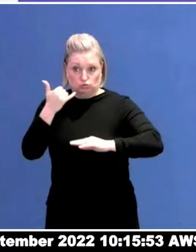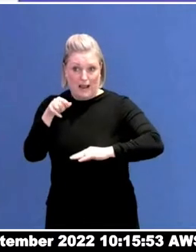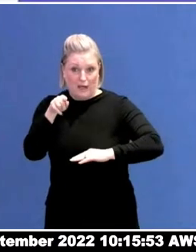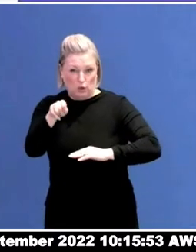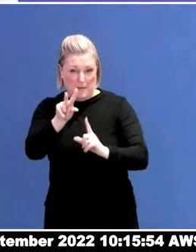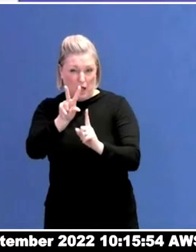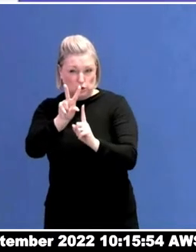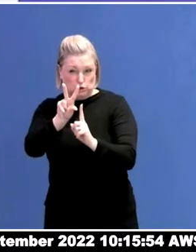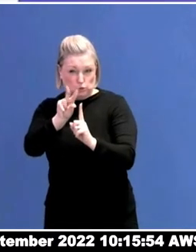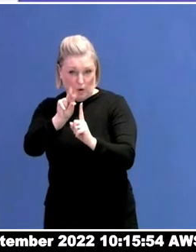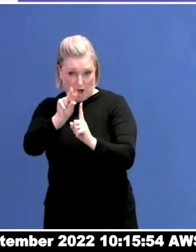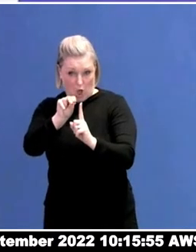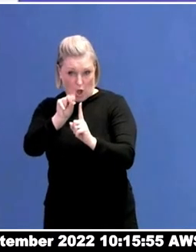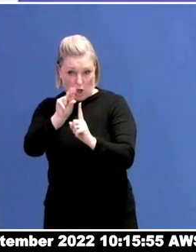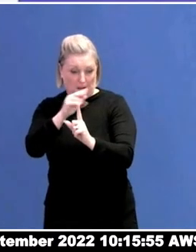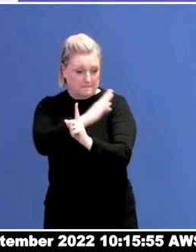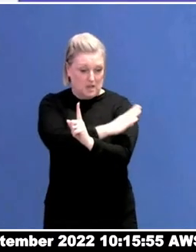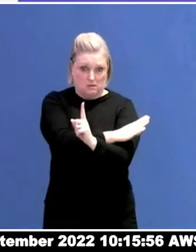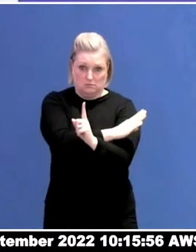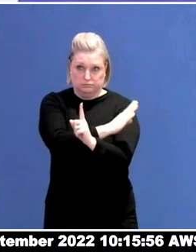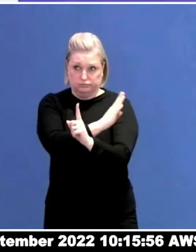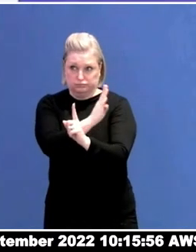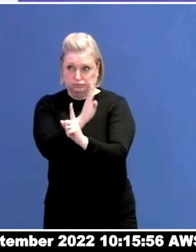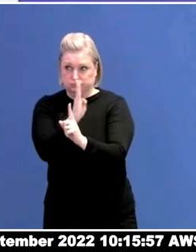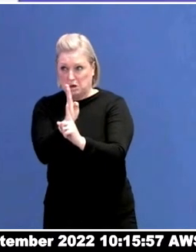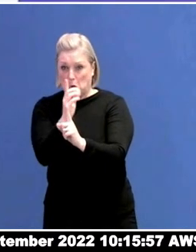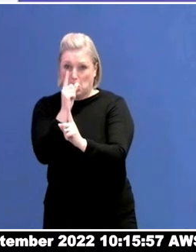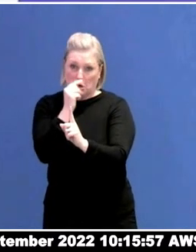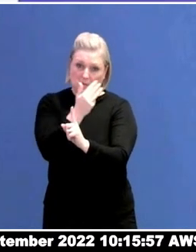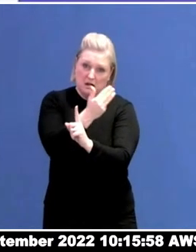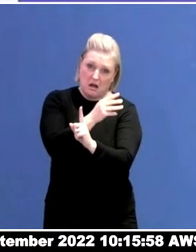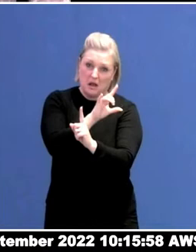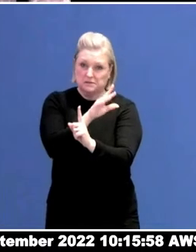That is some - presumably nine, 10, 11 hours later? That's correct.